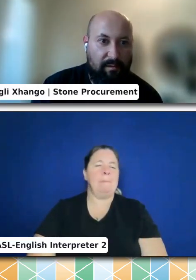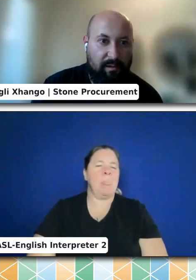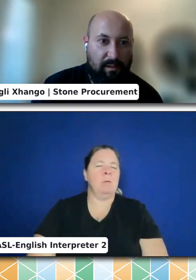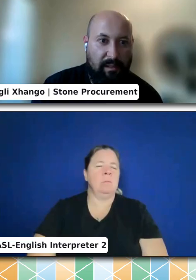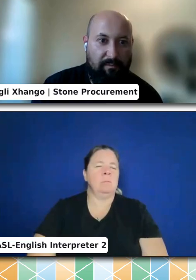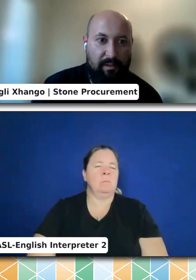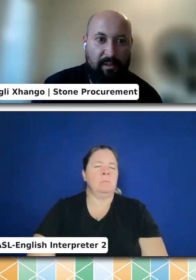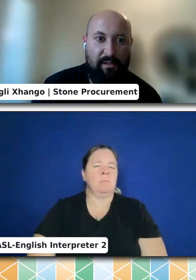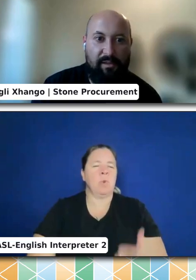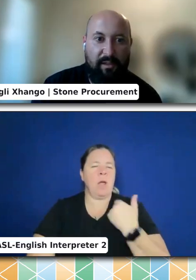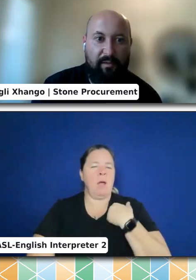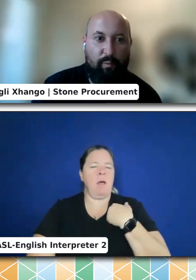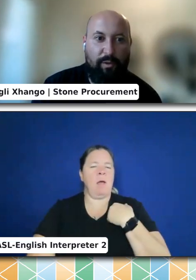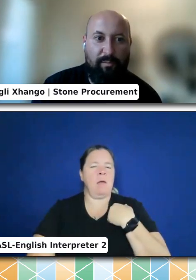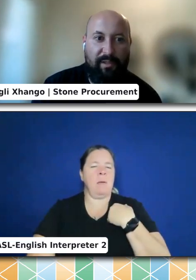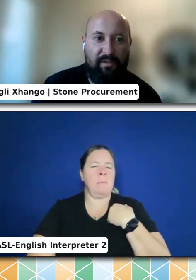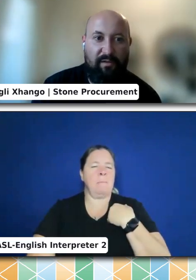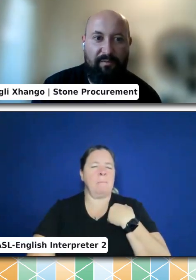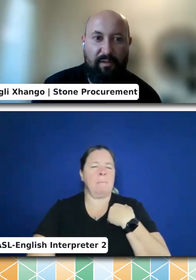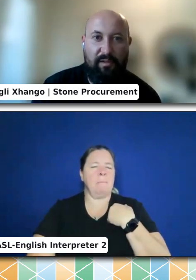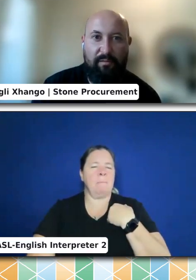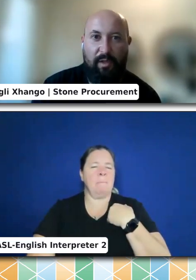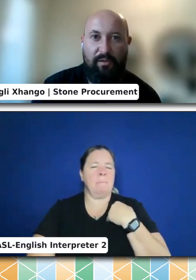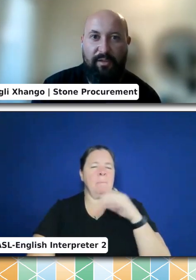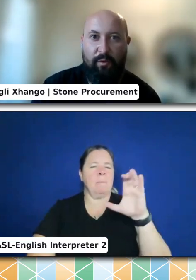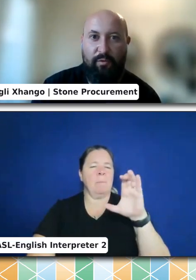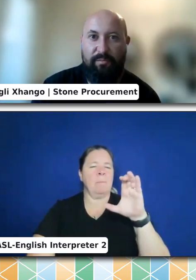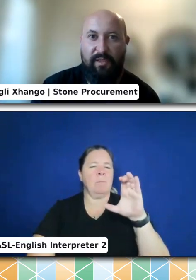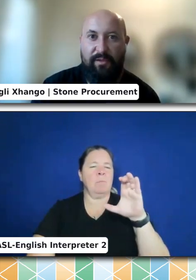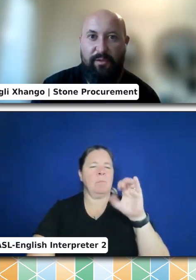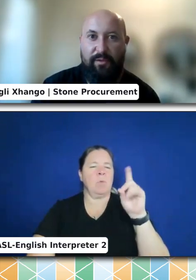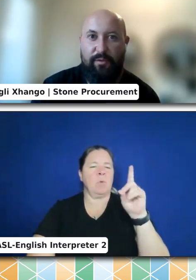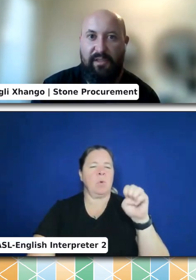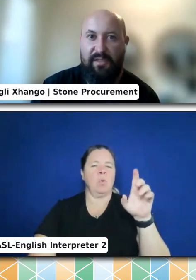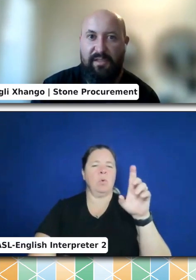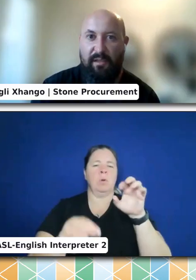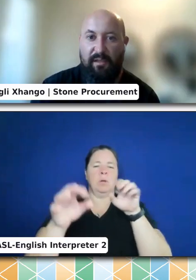I have. It's… they work based off of commodity codes by UNSC.